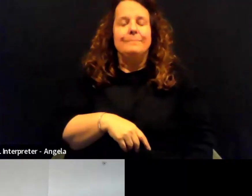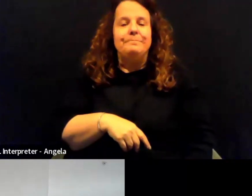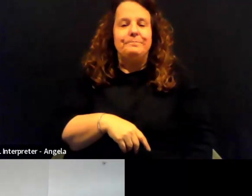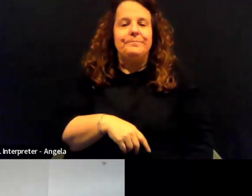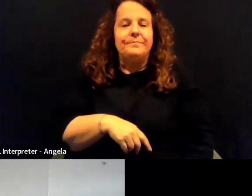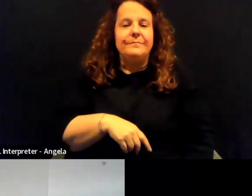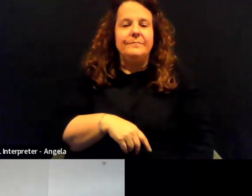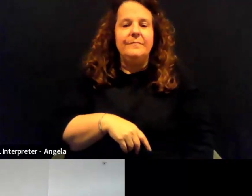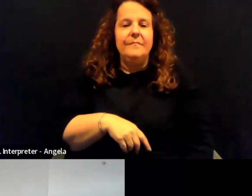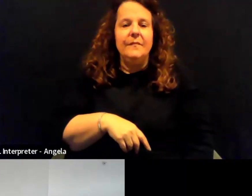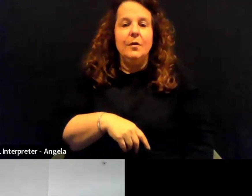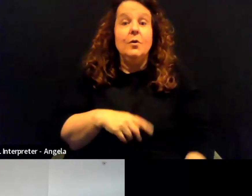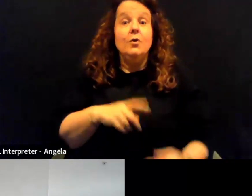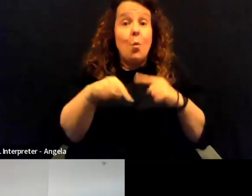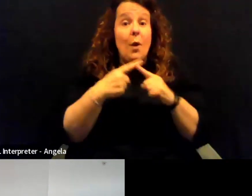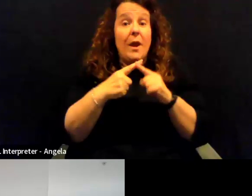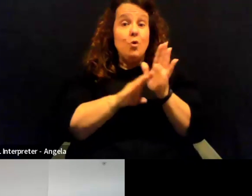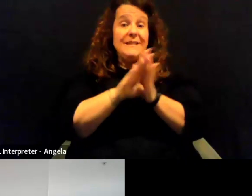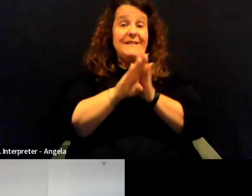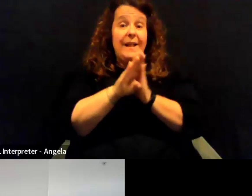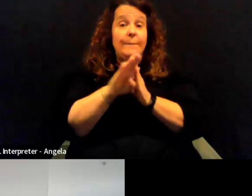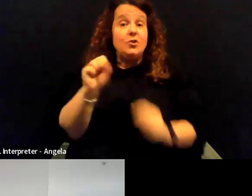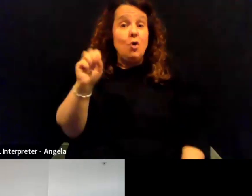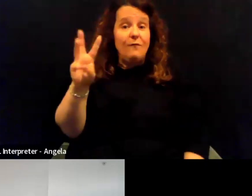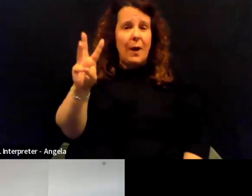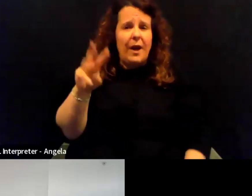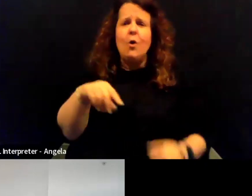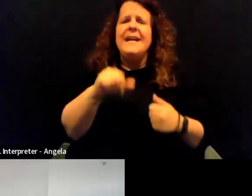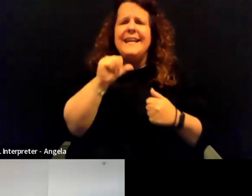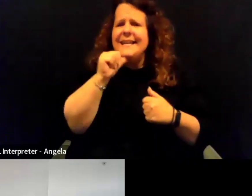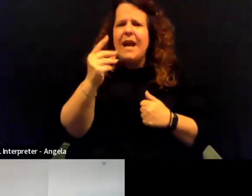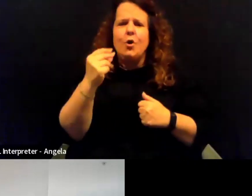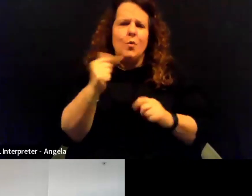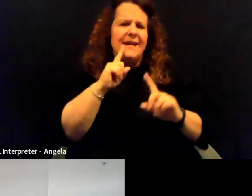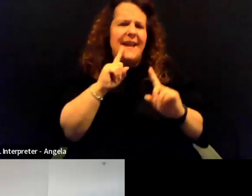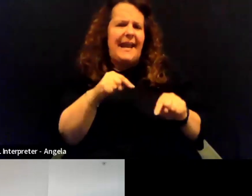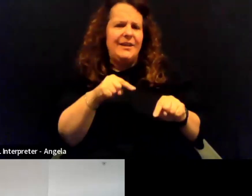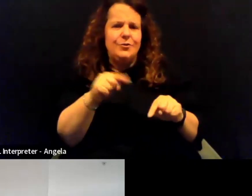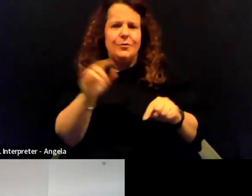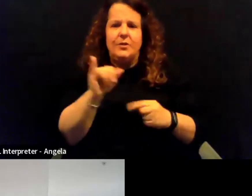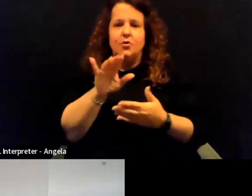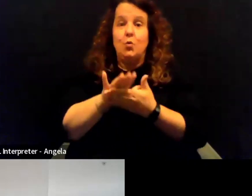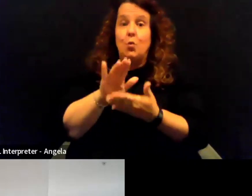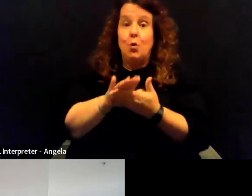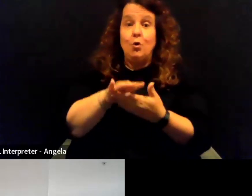When you're developing software, a lot of times it's not just a quick answer like it is in school when you're taking tests and